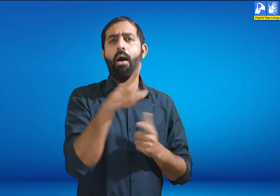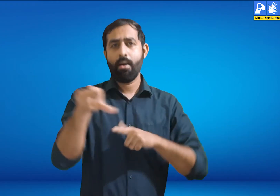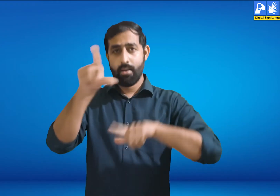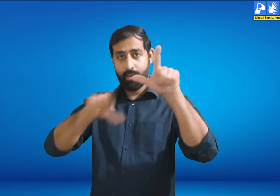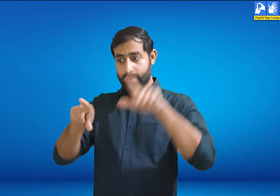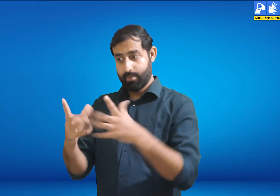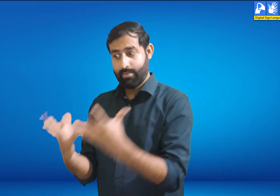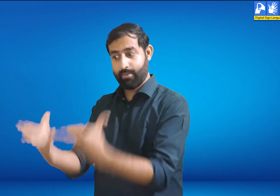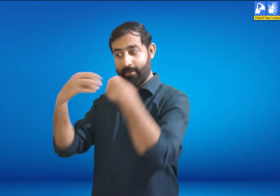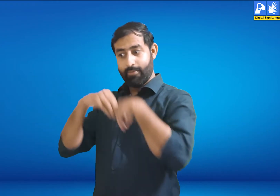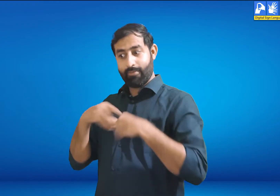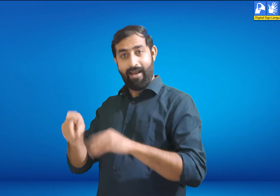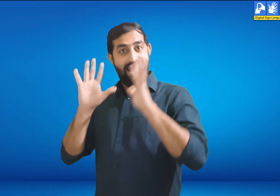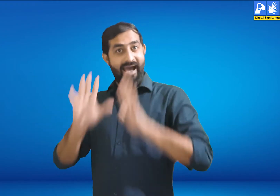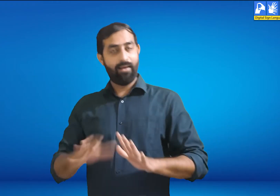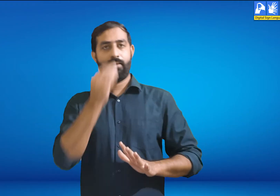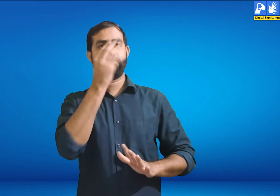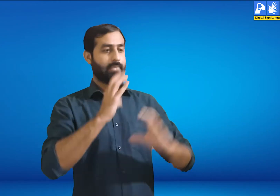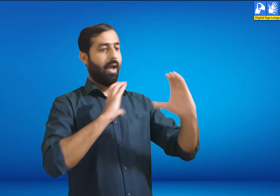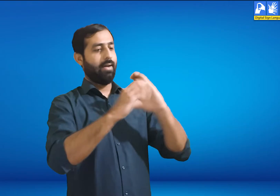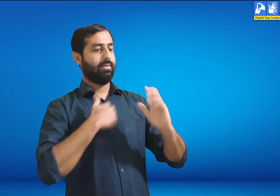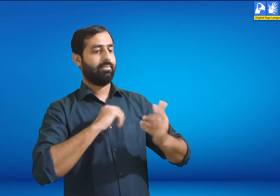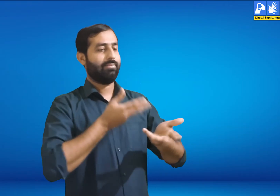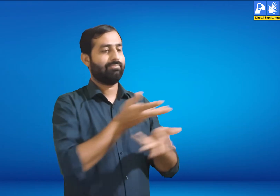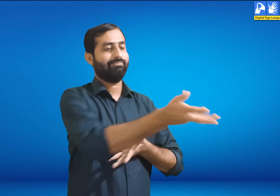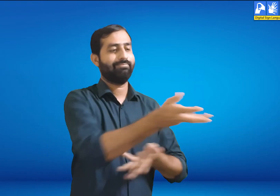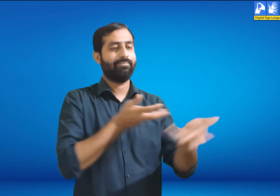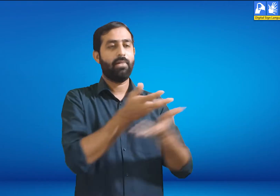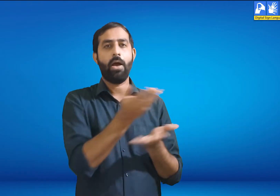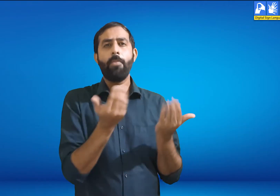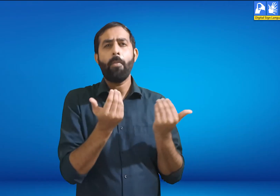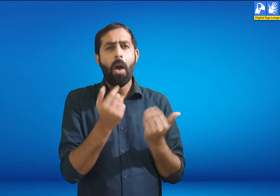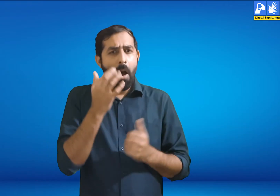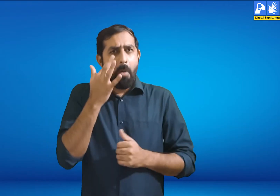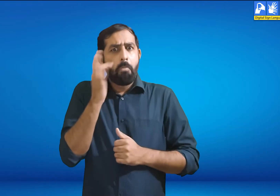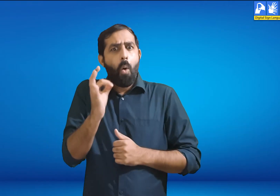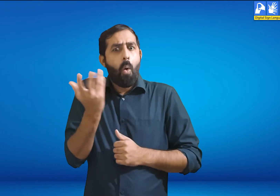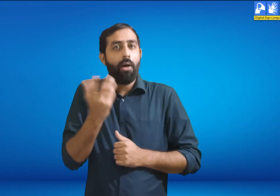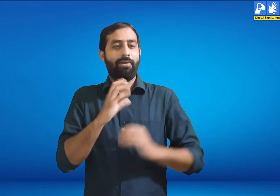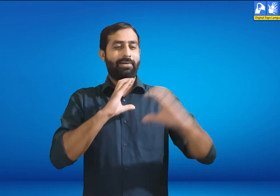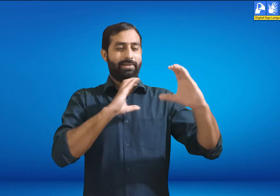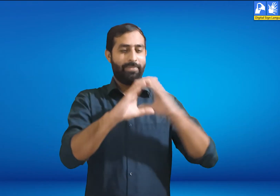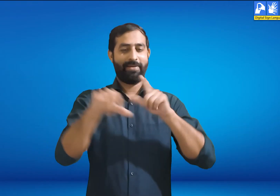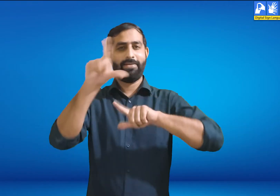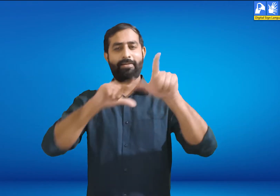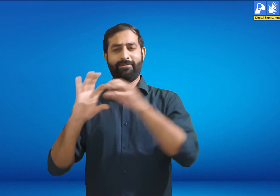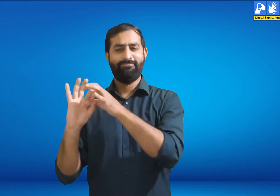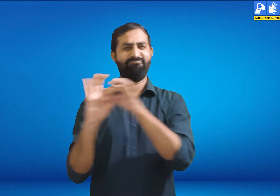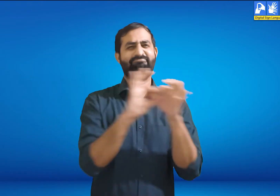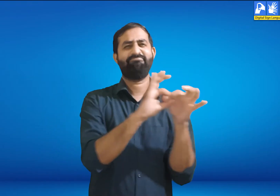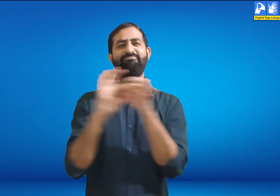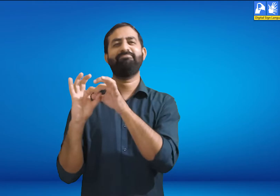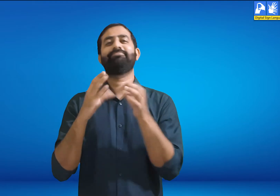Healthy living involves interacting and engaging with others through shared language..